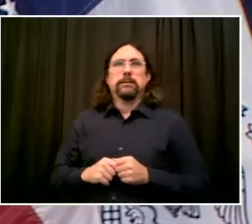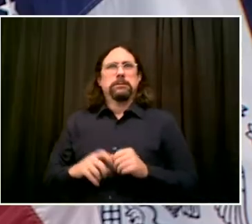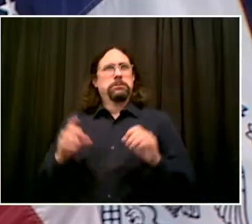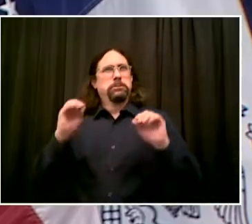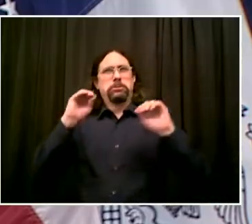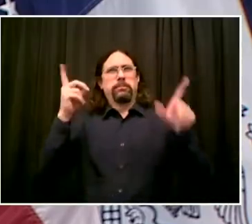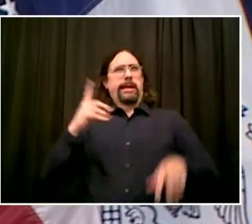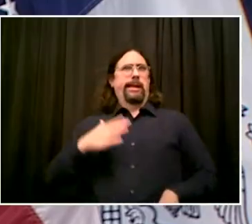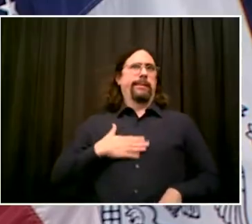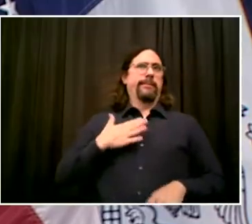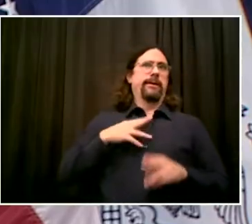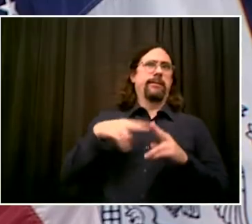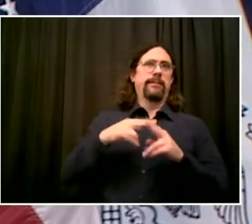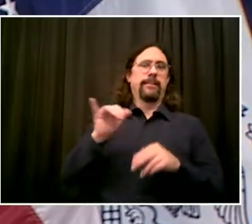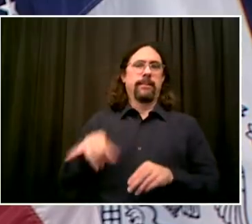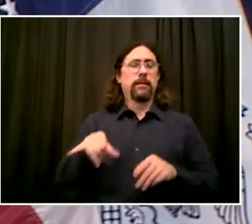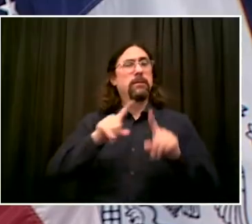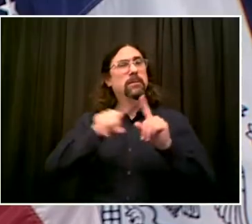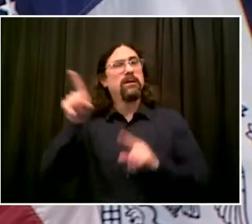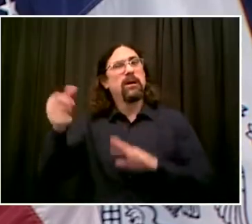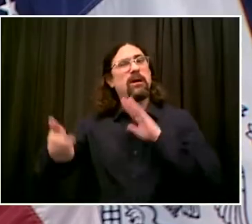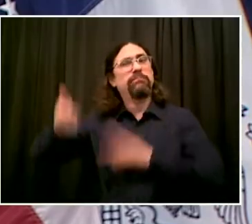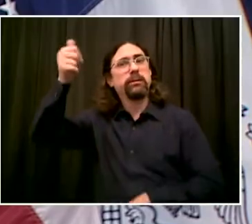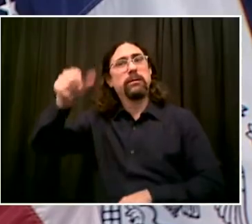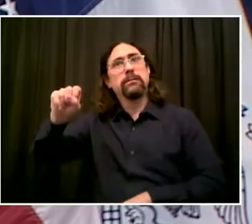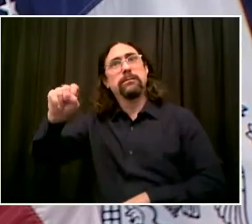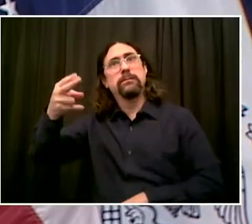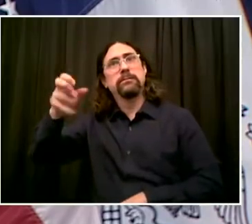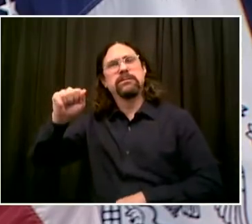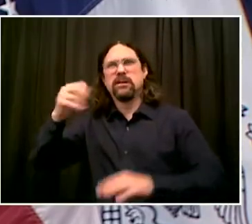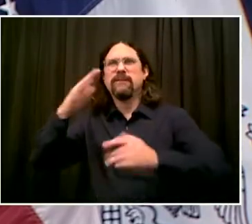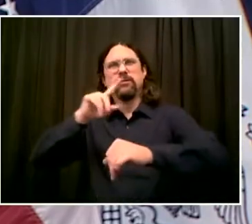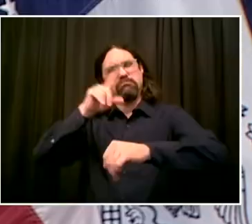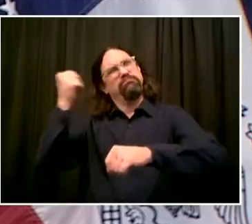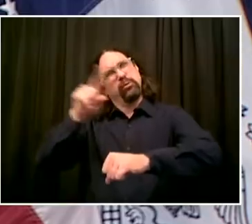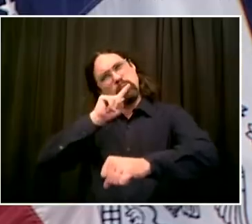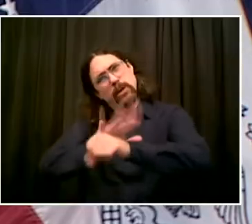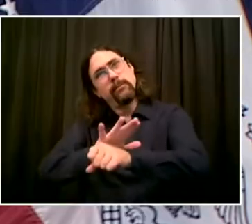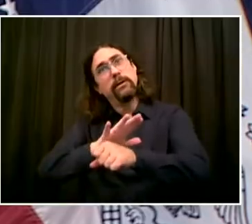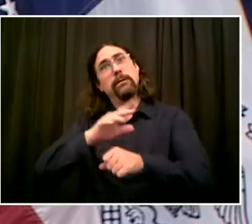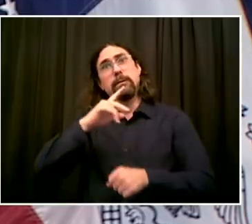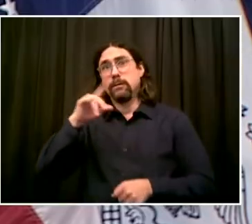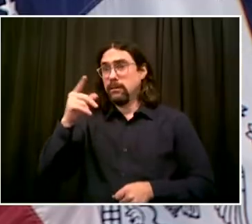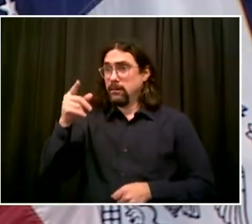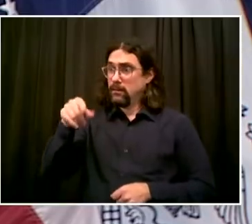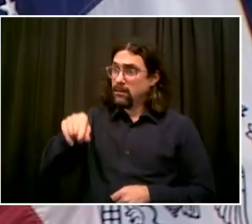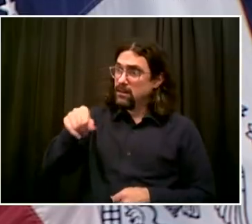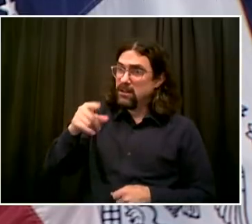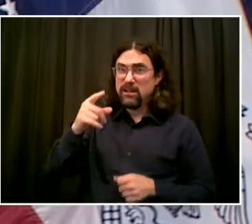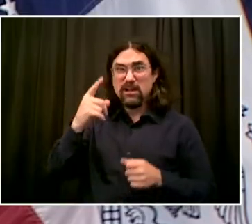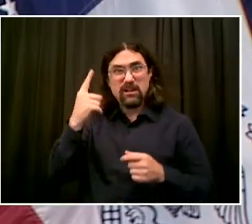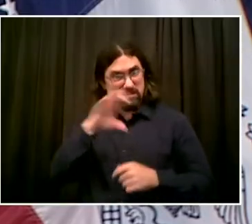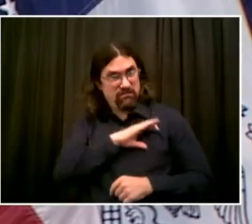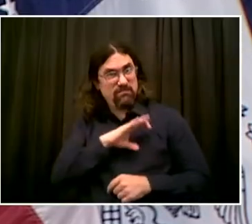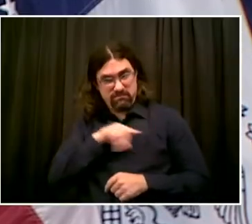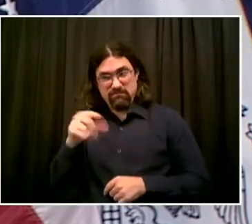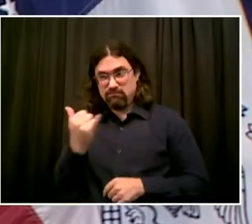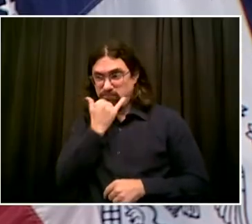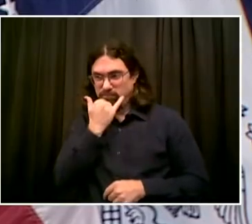ONE IS EVER HAPPY WHEN A POLICE OFFICER NEEDS TO BE SUSPENDED. THE COMMISSIONER HAS MADE IT VERY CLEAR THAT WHEN HE SEES EVIDENCE,H E WI LL ACT RESOLUTELY, HE HAS DONE IT